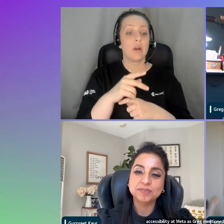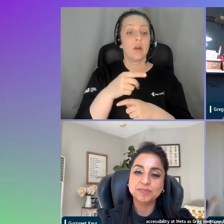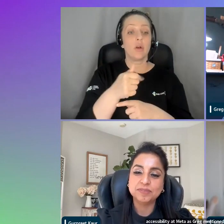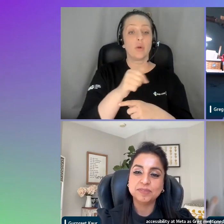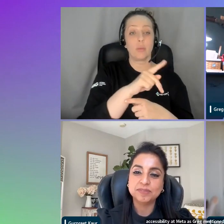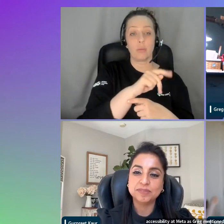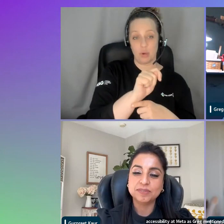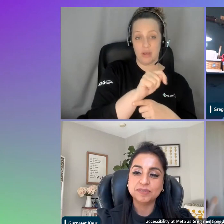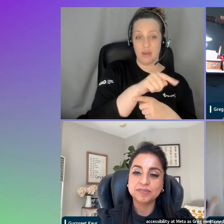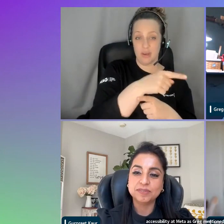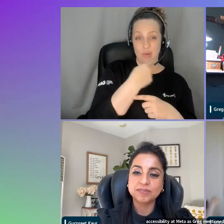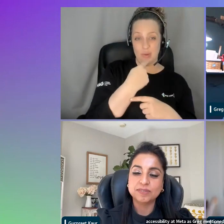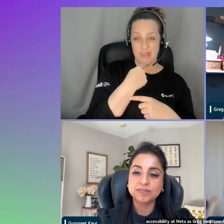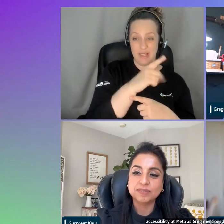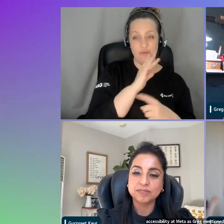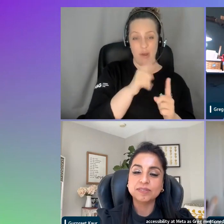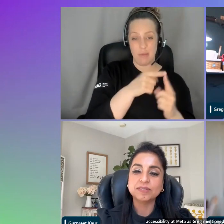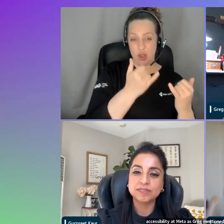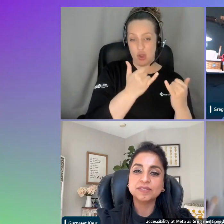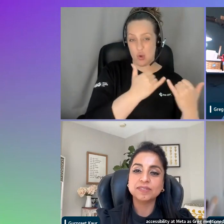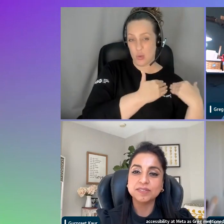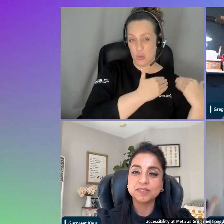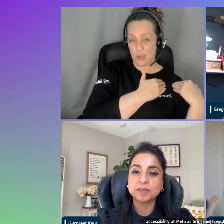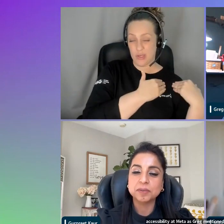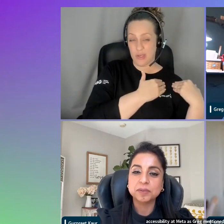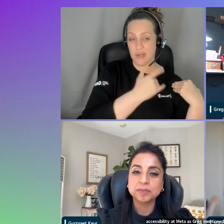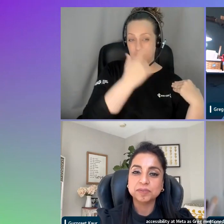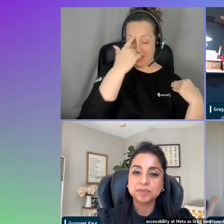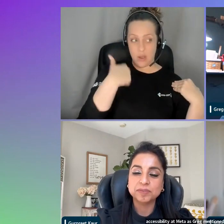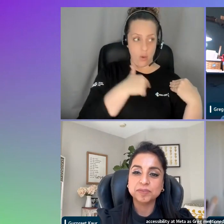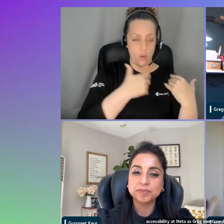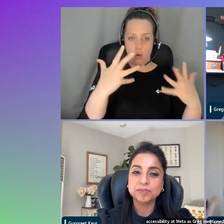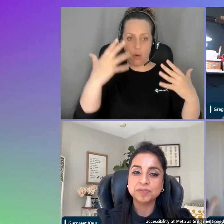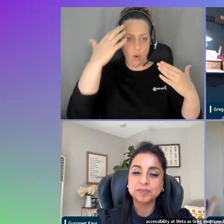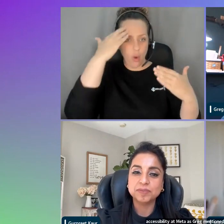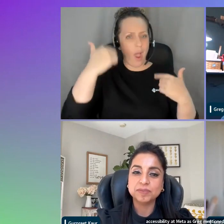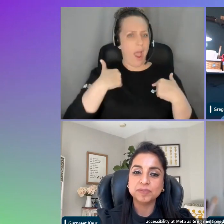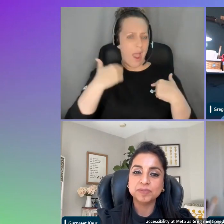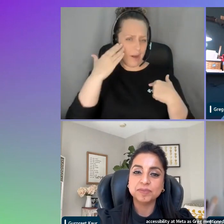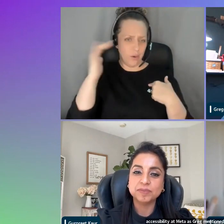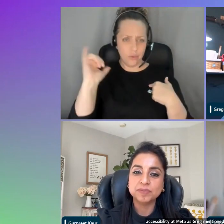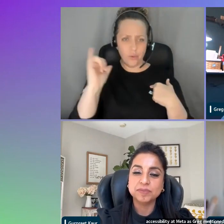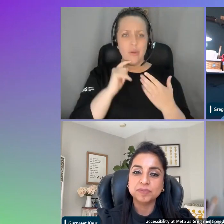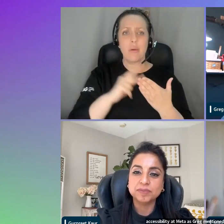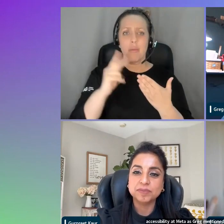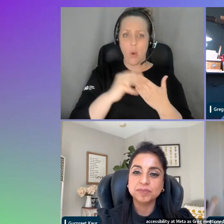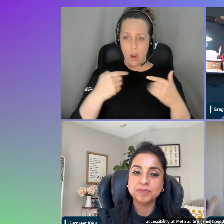ago, talk a little bit about your current duties because as we all know, and I know this too, from the programs that I've